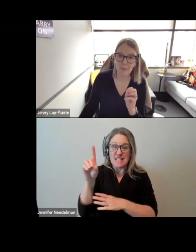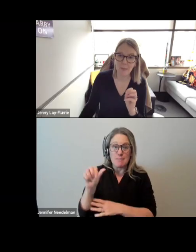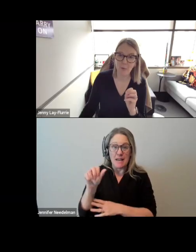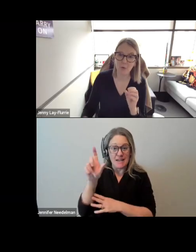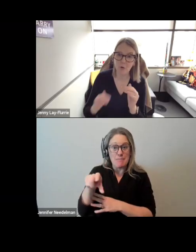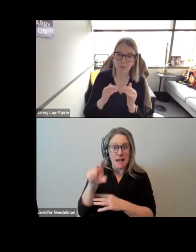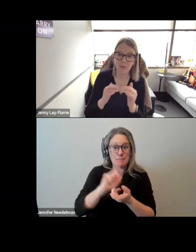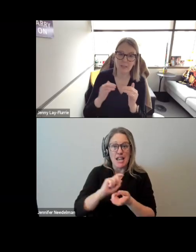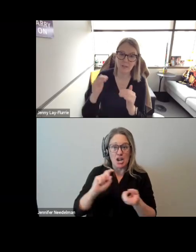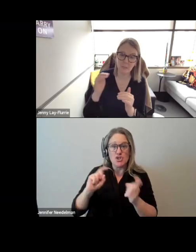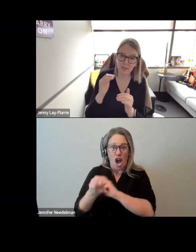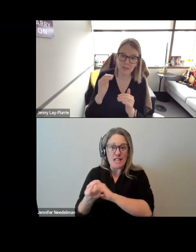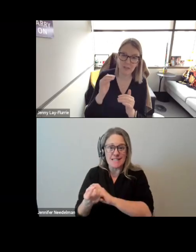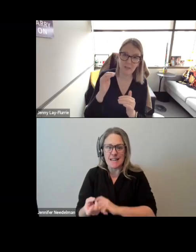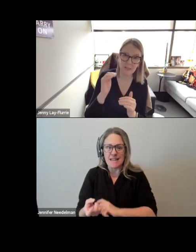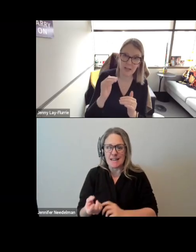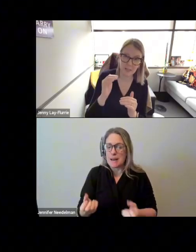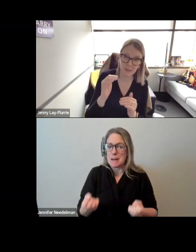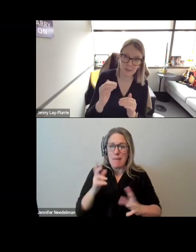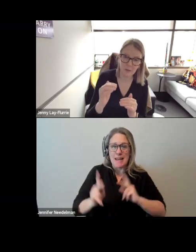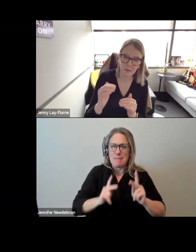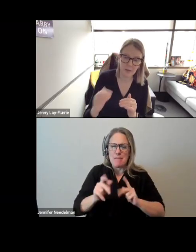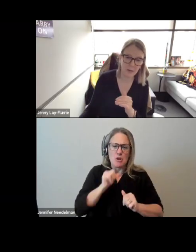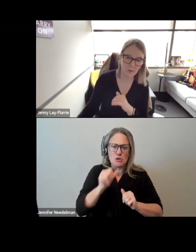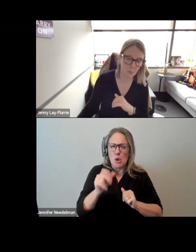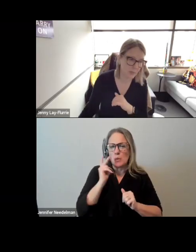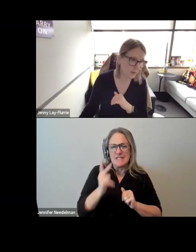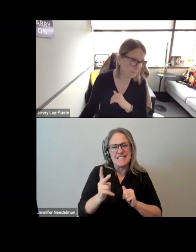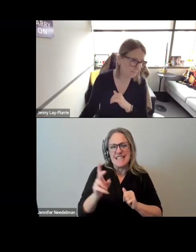Many people do not see disability as the talent and skillset as we do.